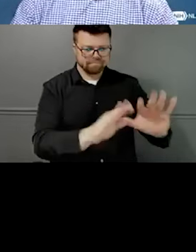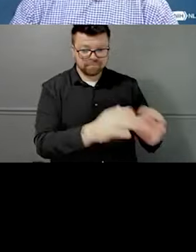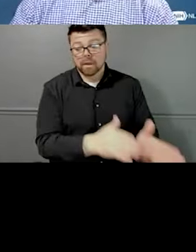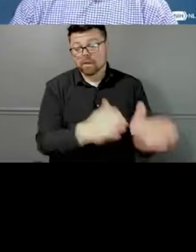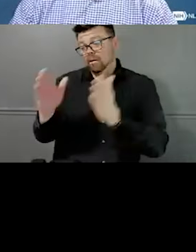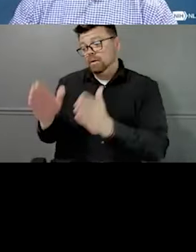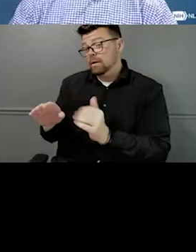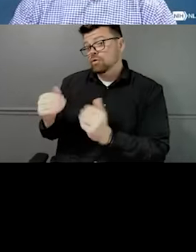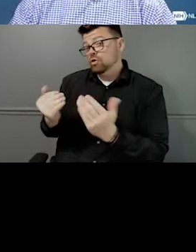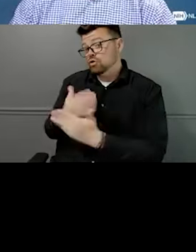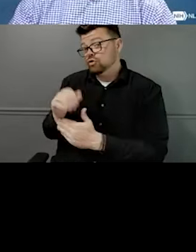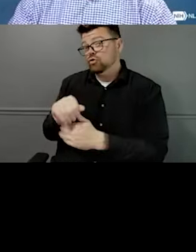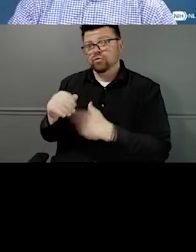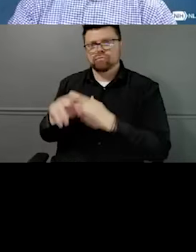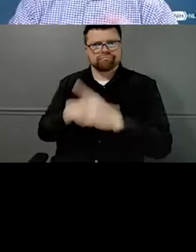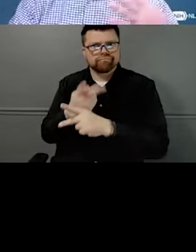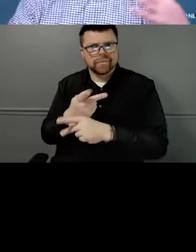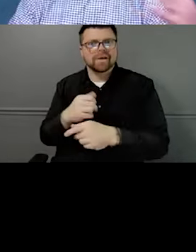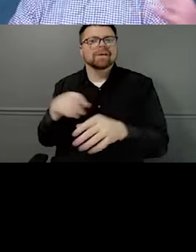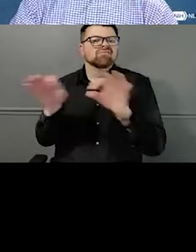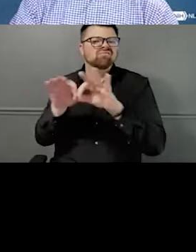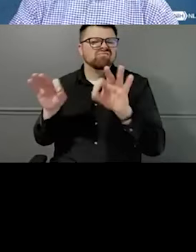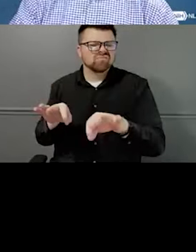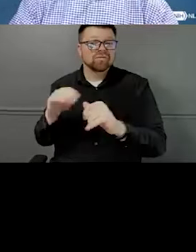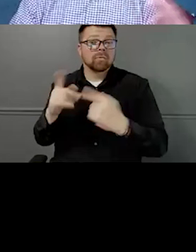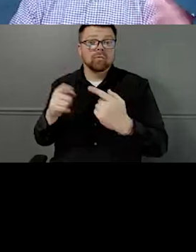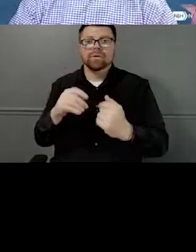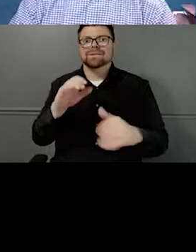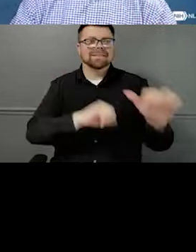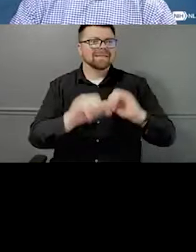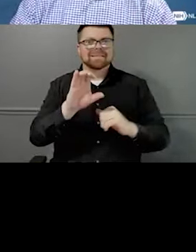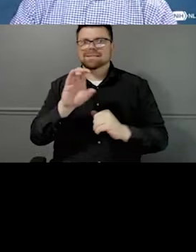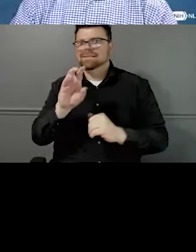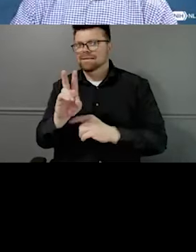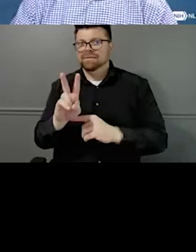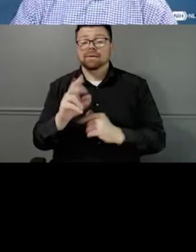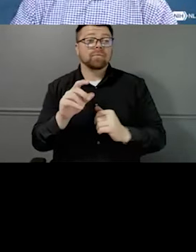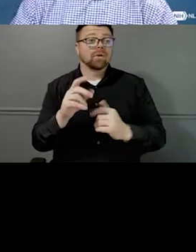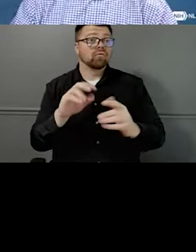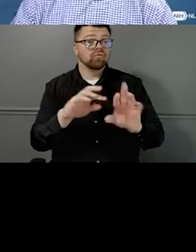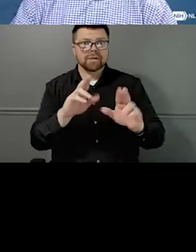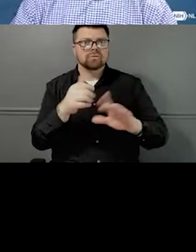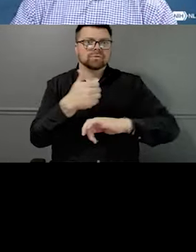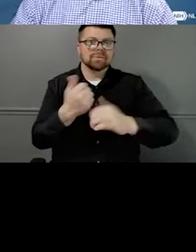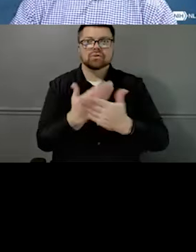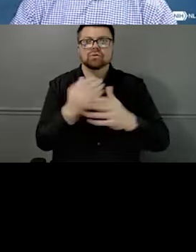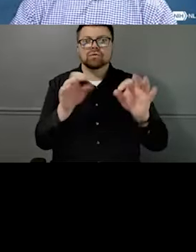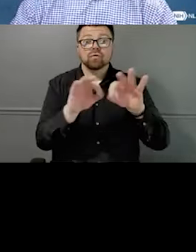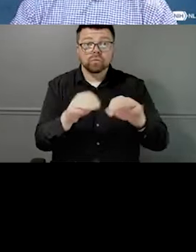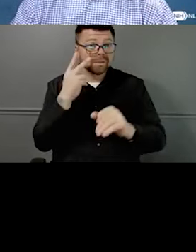Within SciENcv, when you're ready to create a new form, you will see options for both of these.